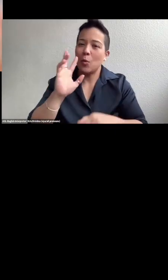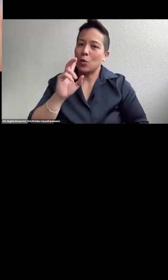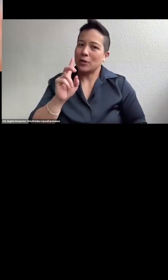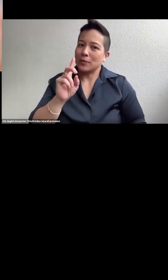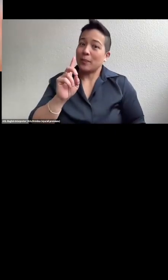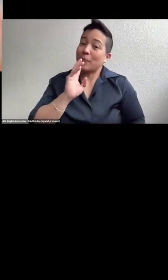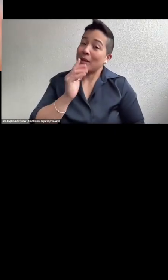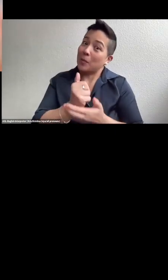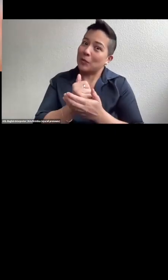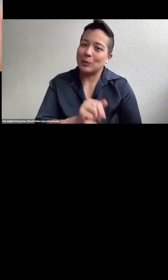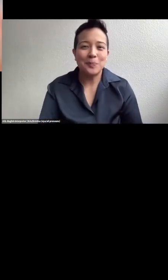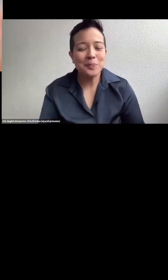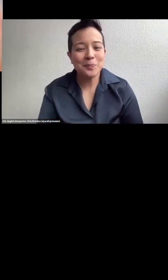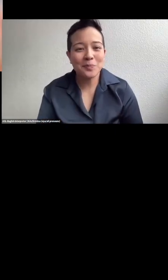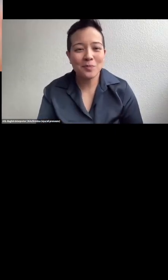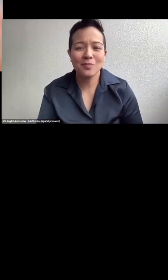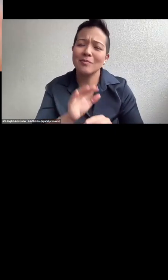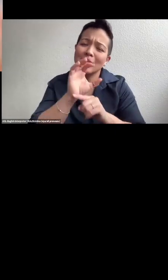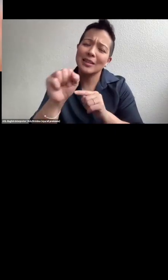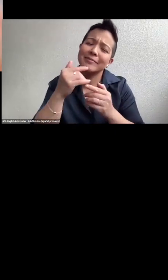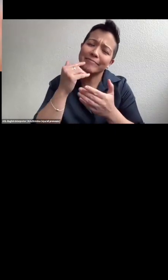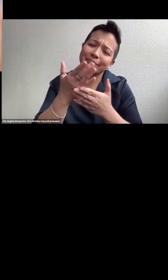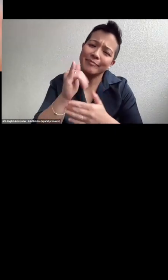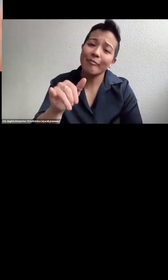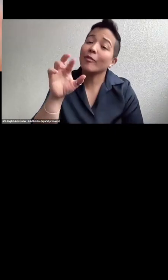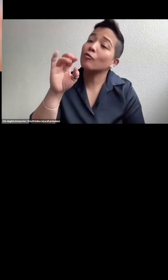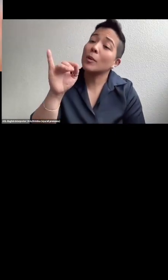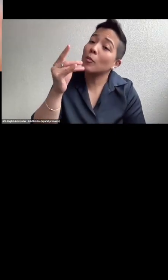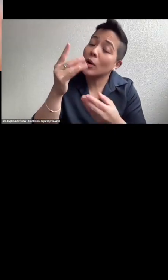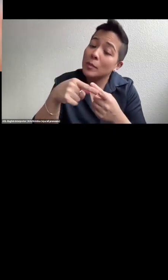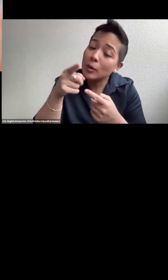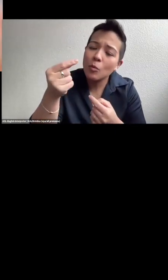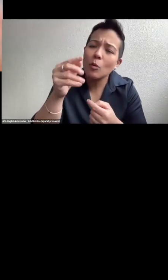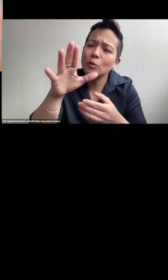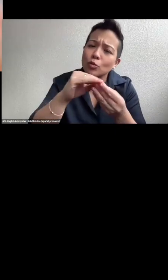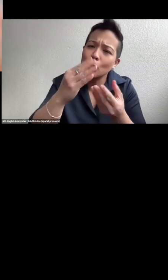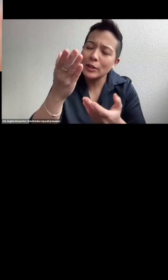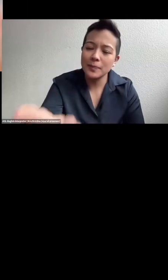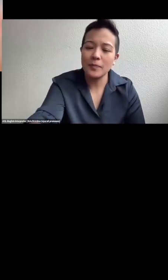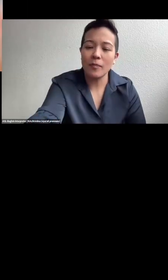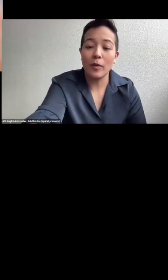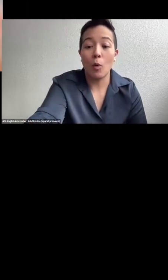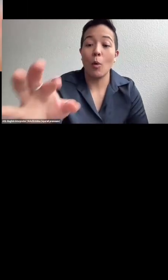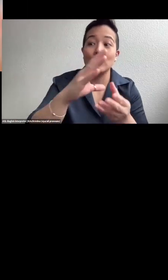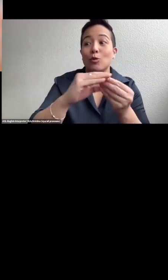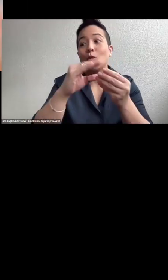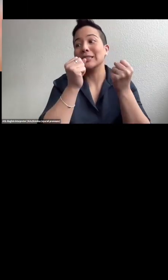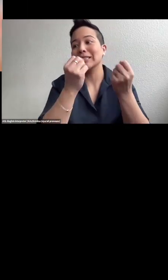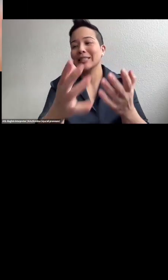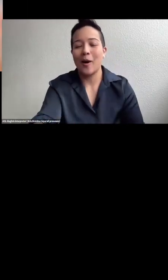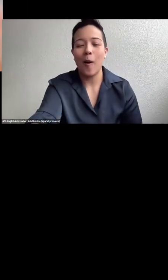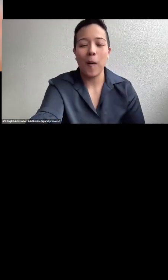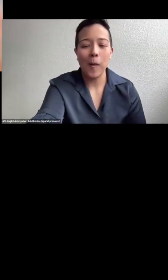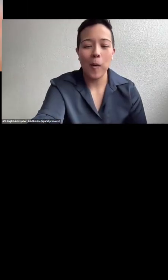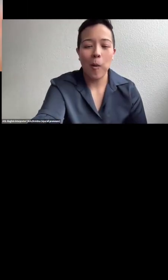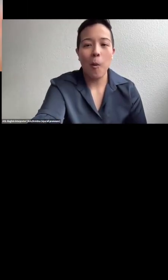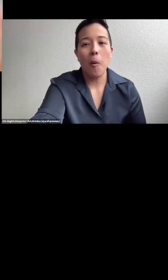be helpful. Awesome, thank you for sharing that. Robin, what about you? What was your story or stories? Well, hi.